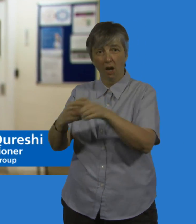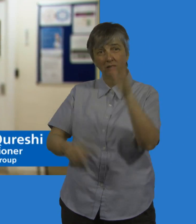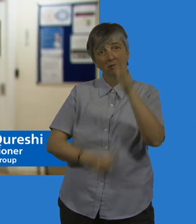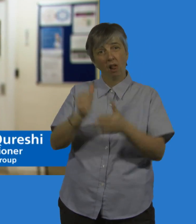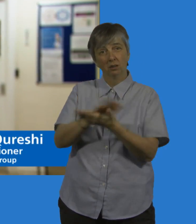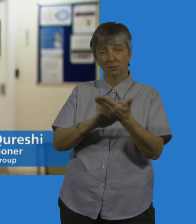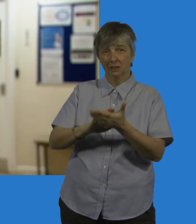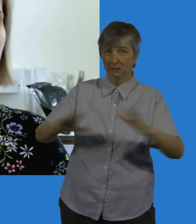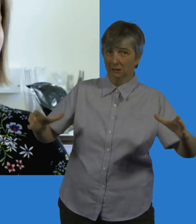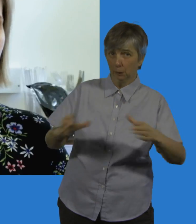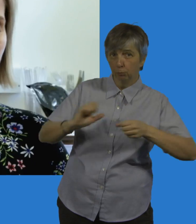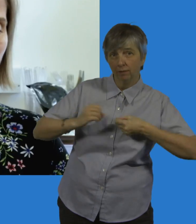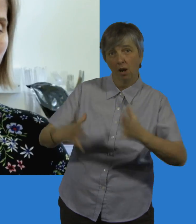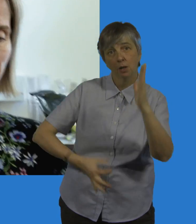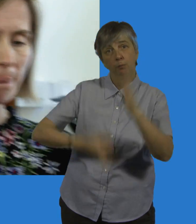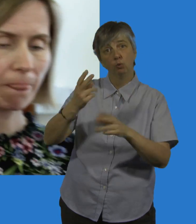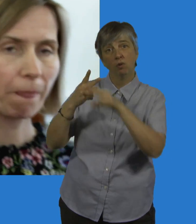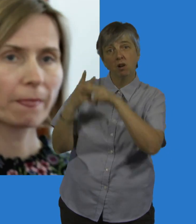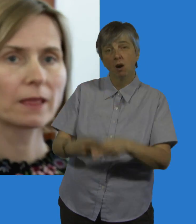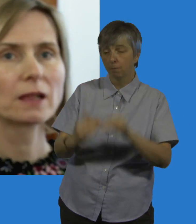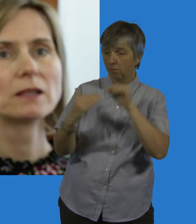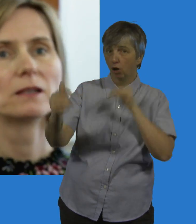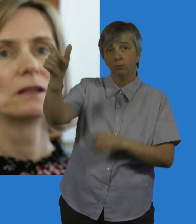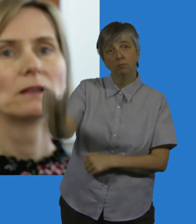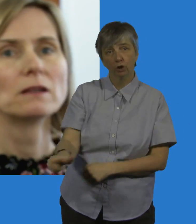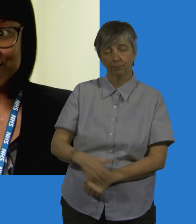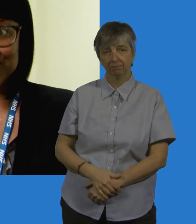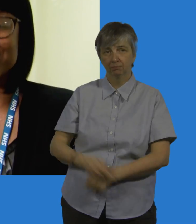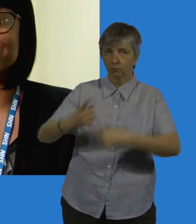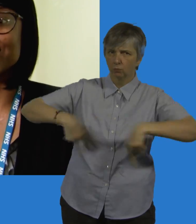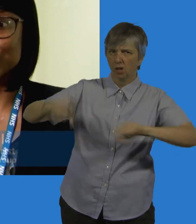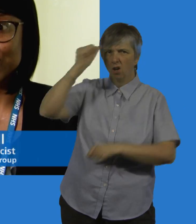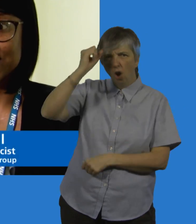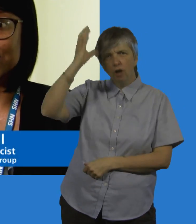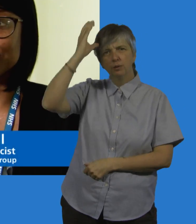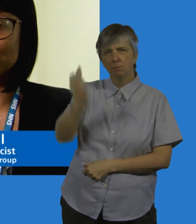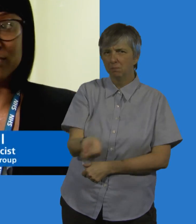our patients with better care. >>Nadine Hall: We’re specialists in medicines, so we always look at interventions and doses and renal